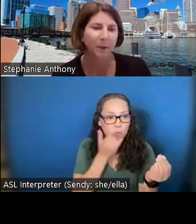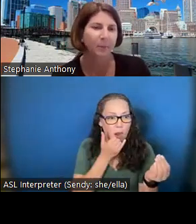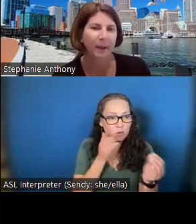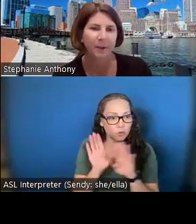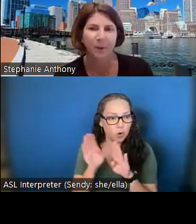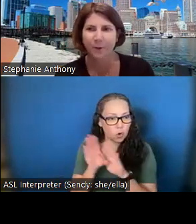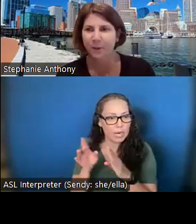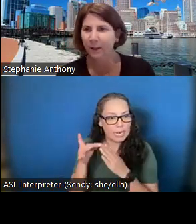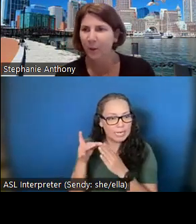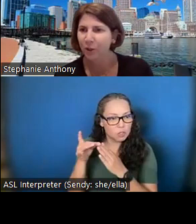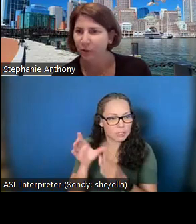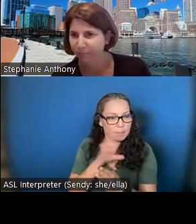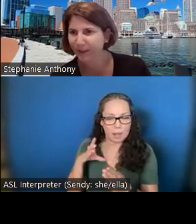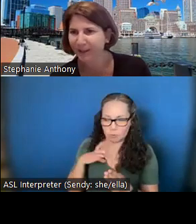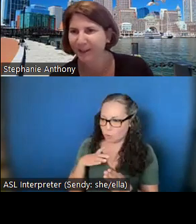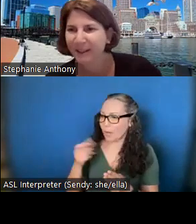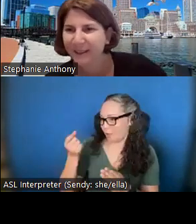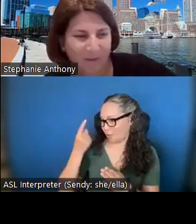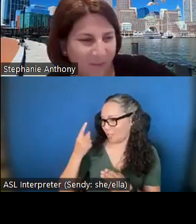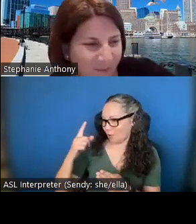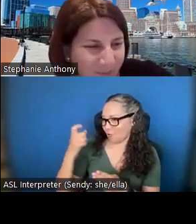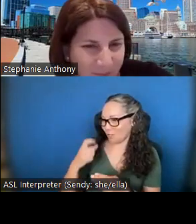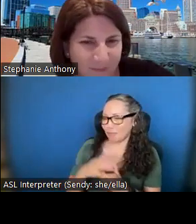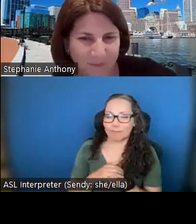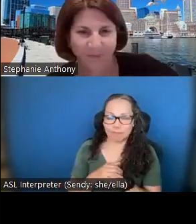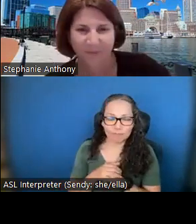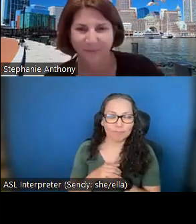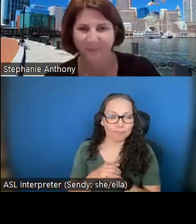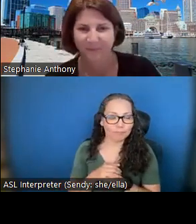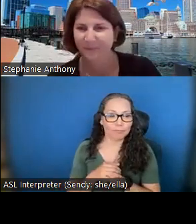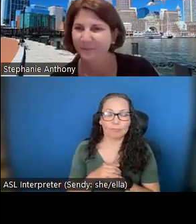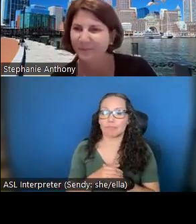know I I do understand the question yeah I mean it's interesting I mean when you